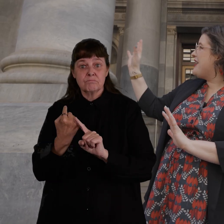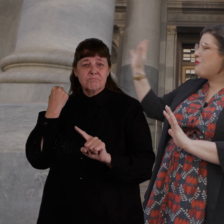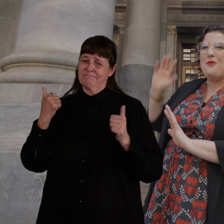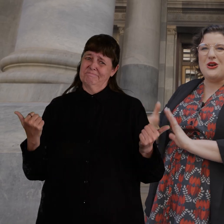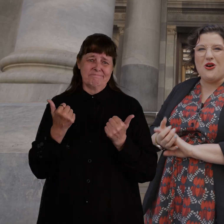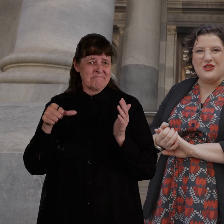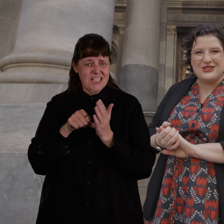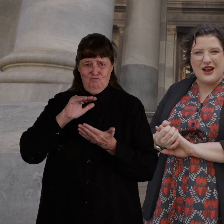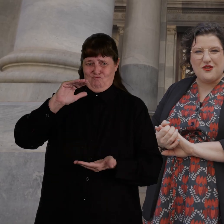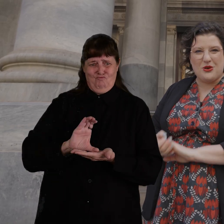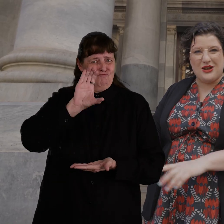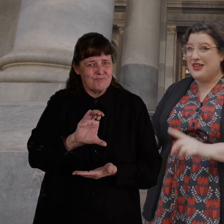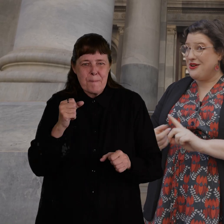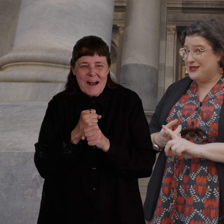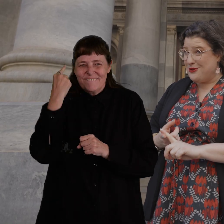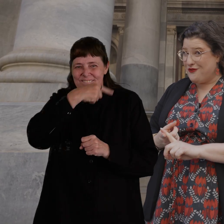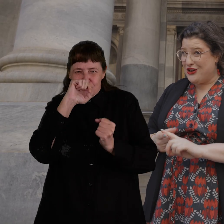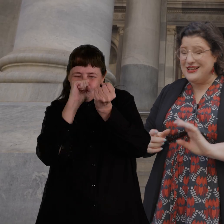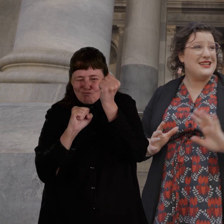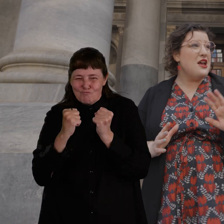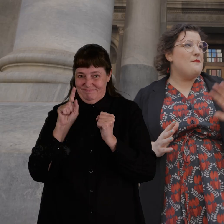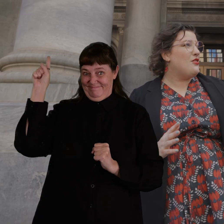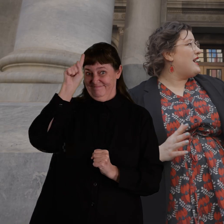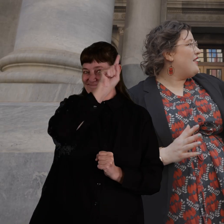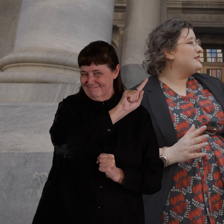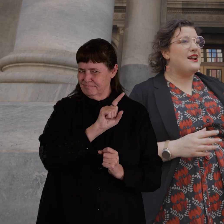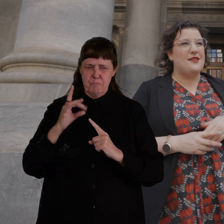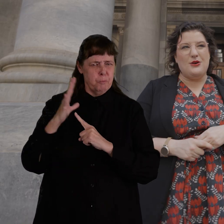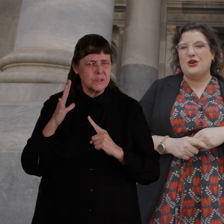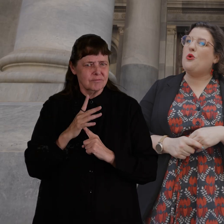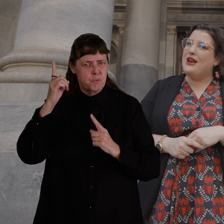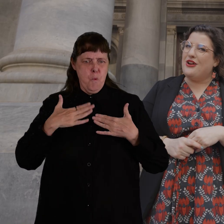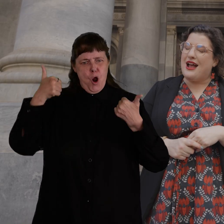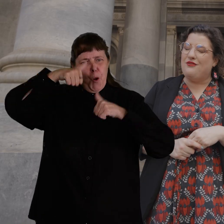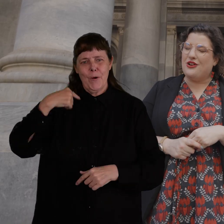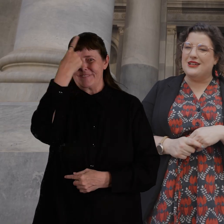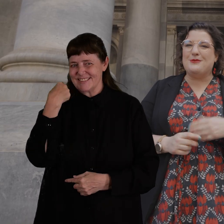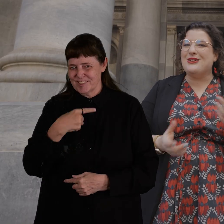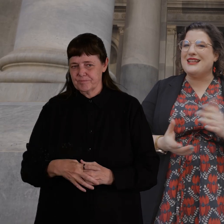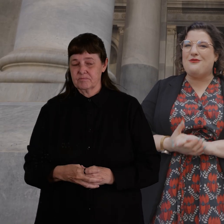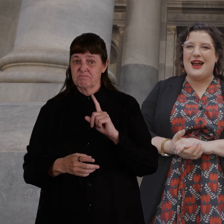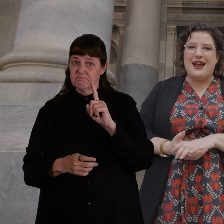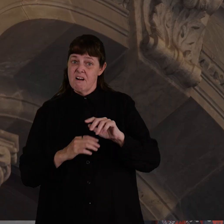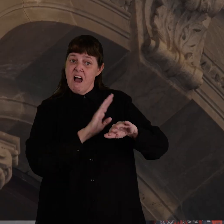so they're prominent on the side of the building that was built first. But on the other side of the building, we don't have them because they ran out of